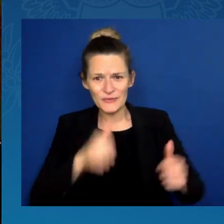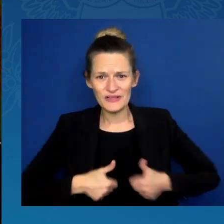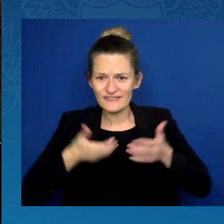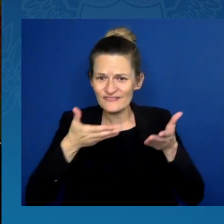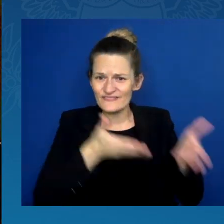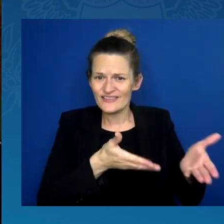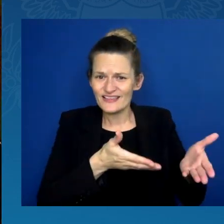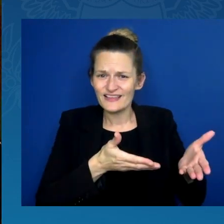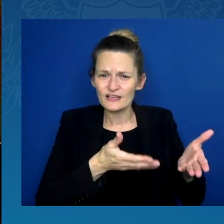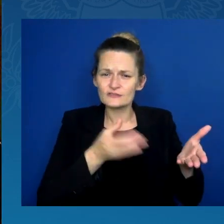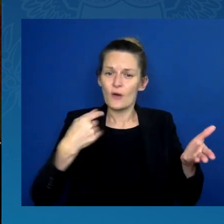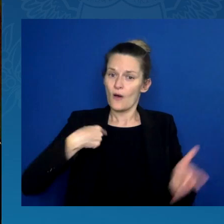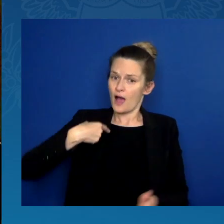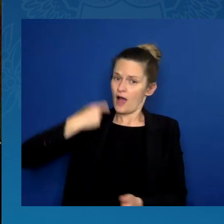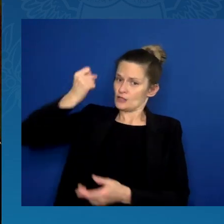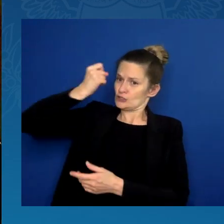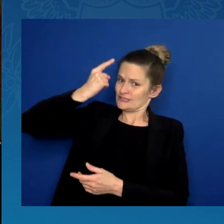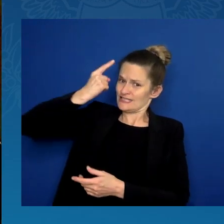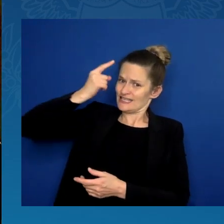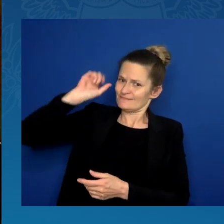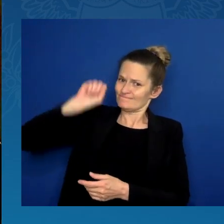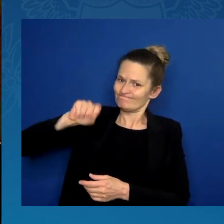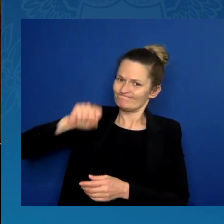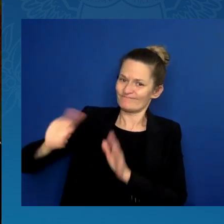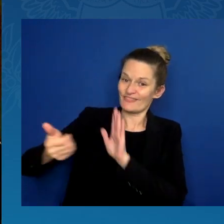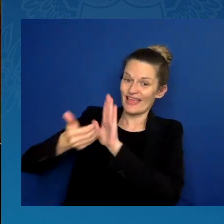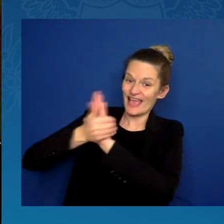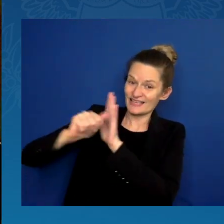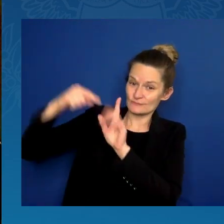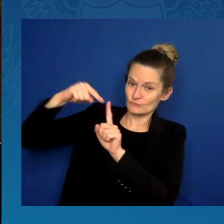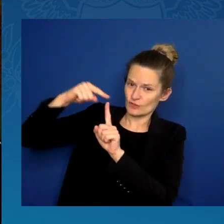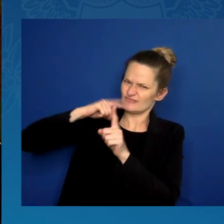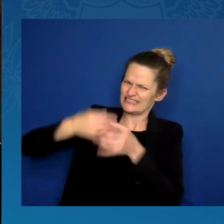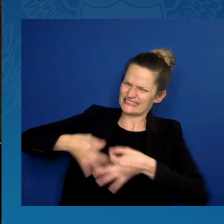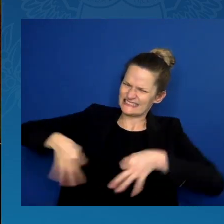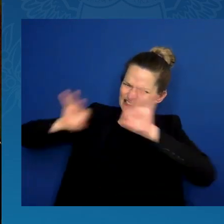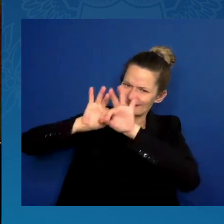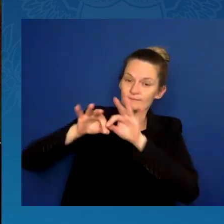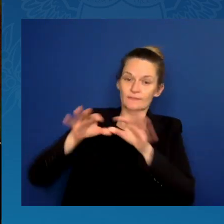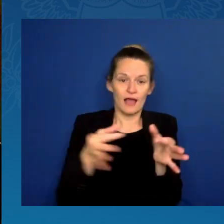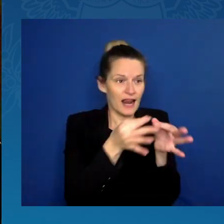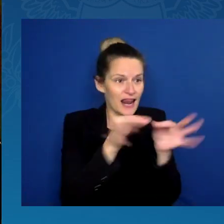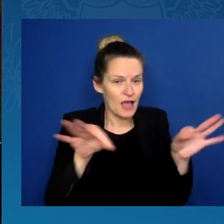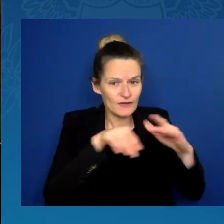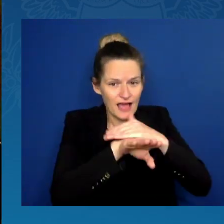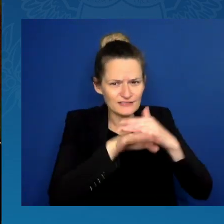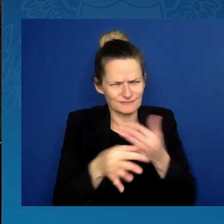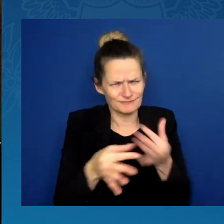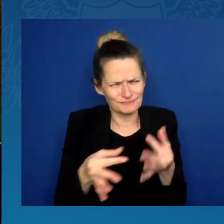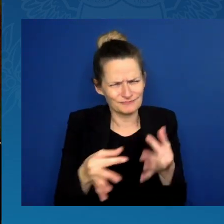Language access is key, and so is bilingual health education. Too many families have come to me asking for support